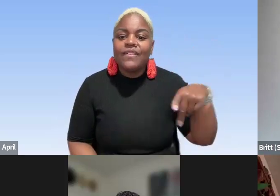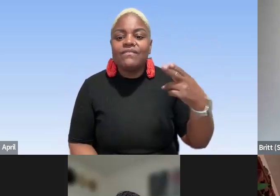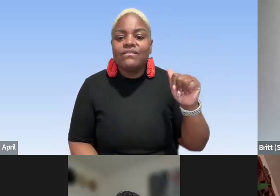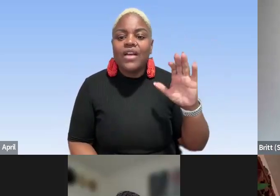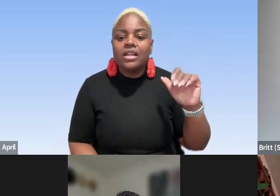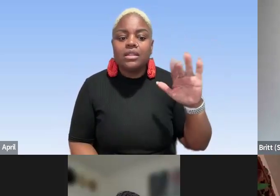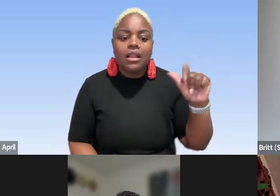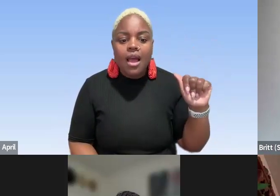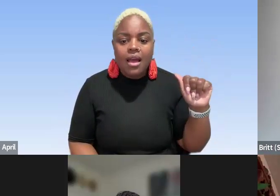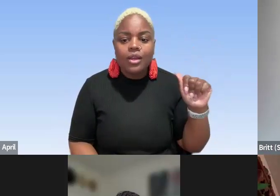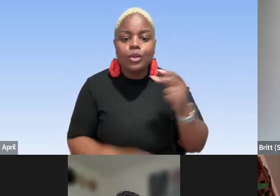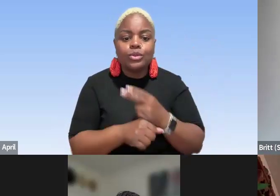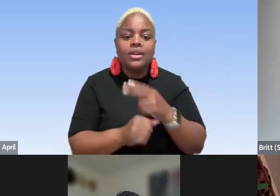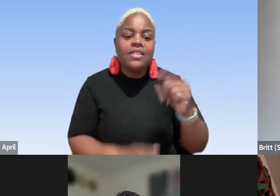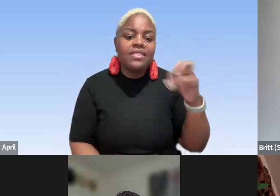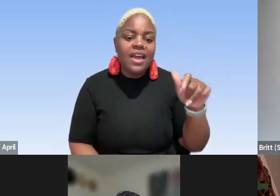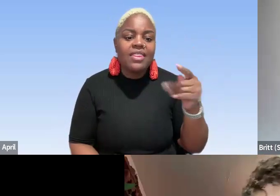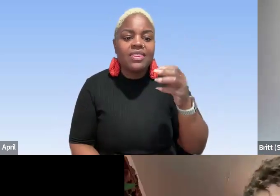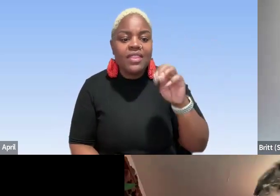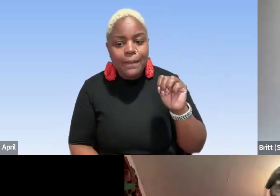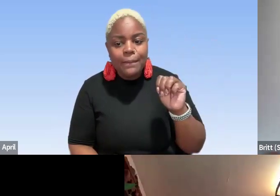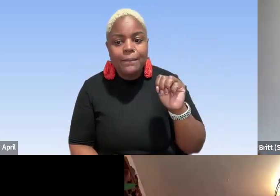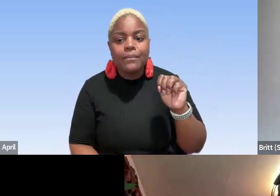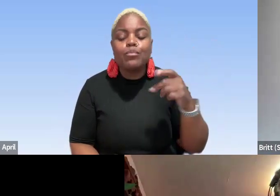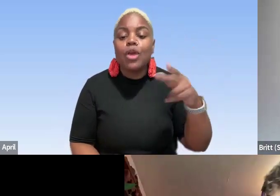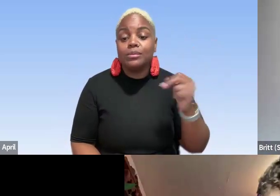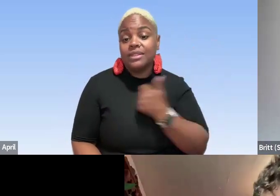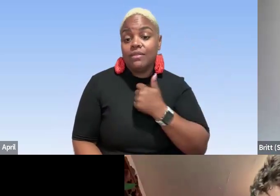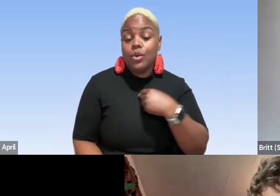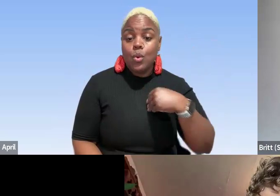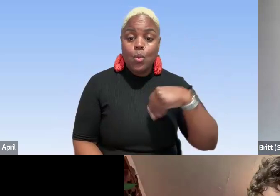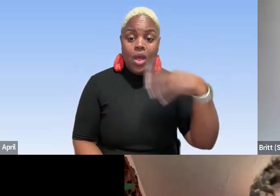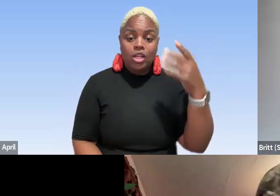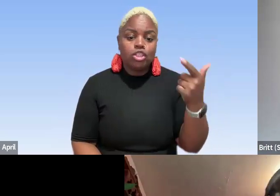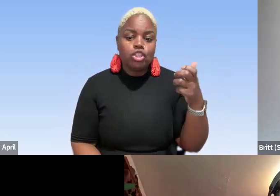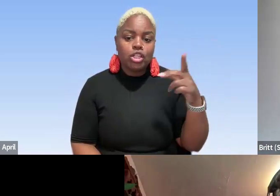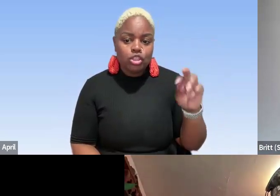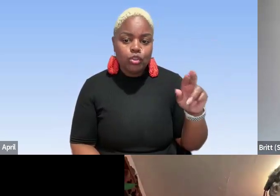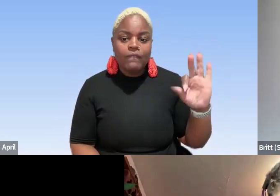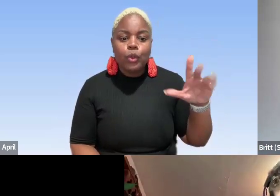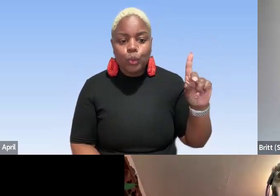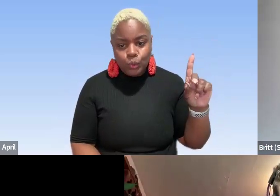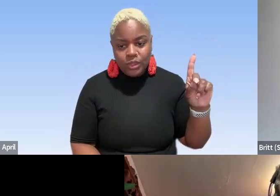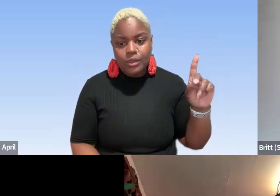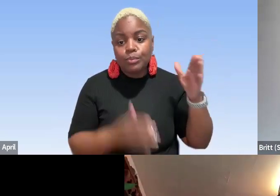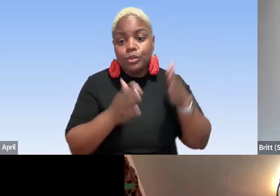Um, I am a White gender-fluid person in my late 20s. I have short hair that's kinda light brownish,